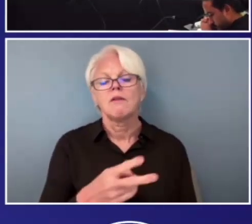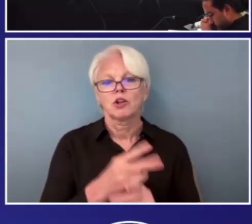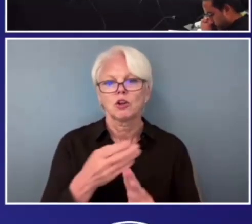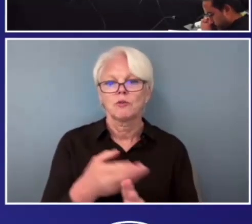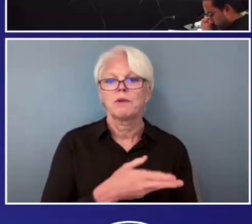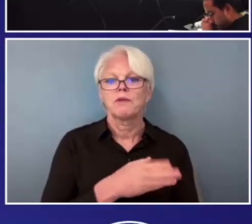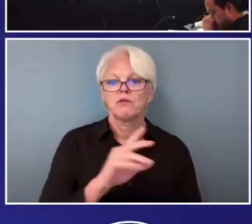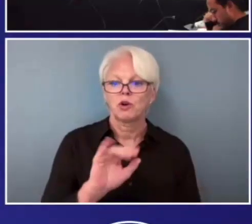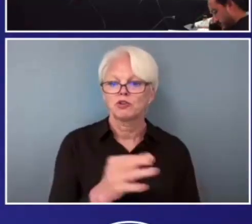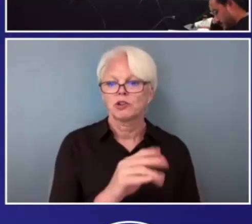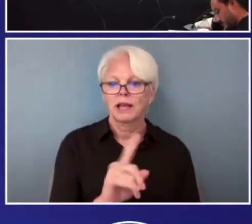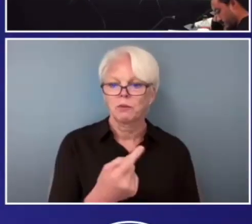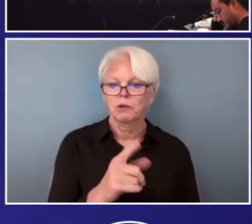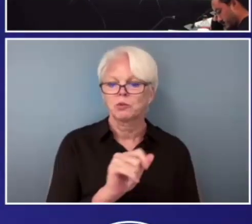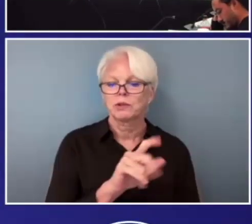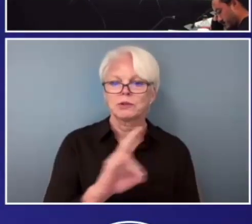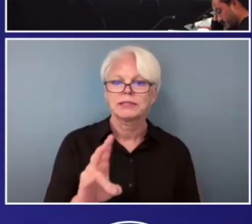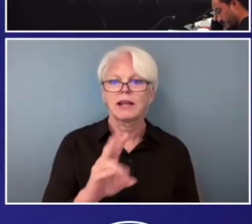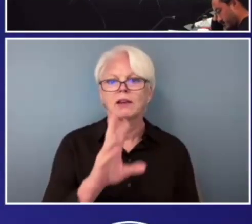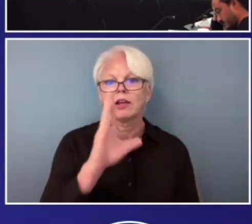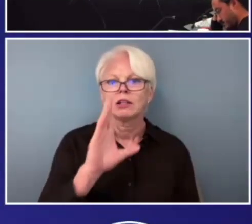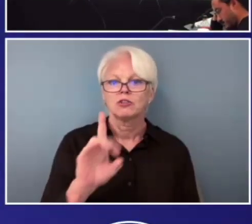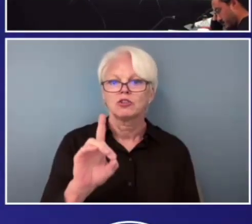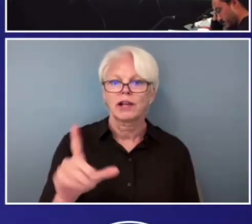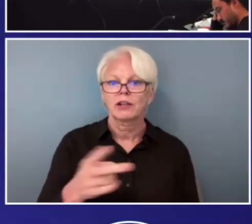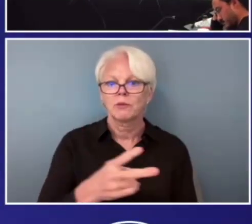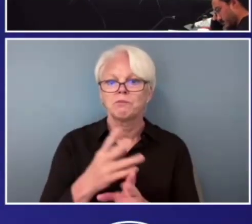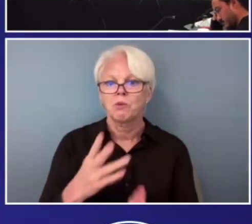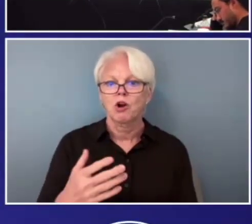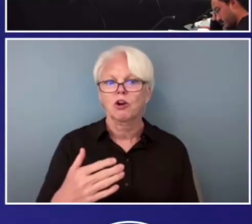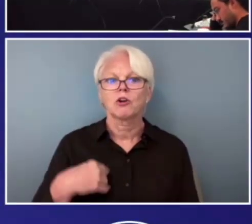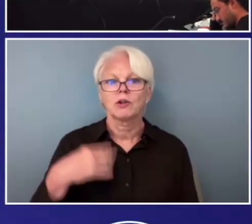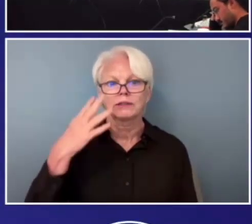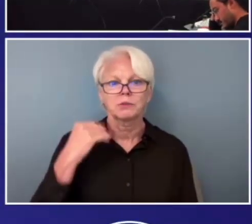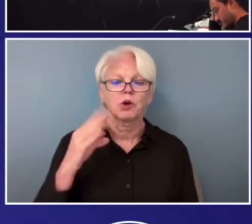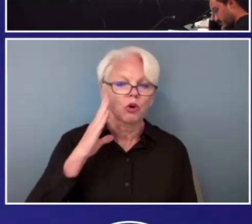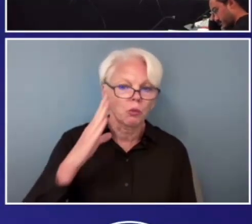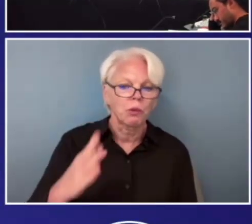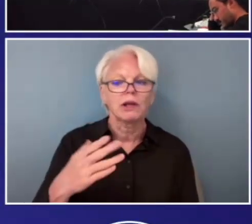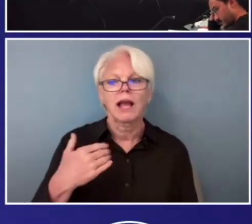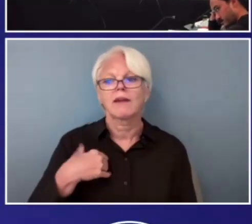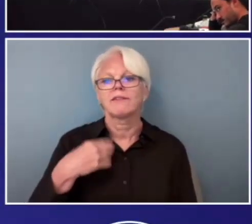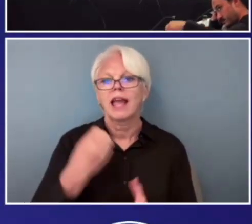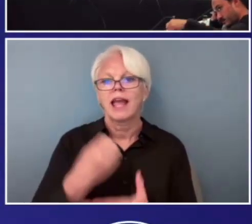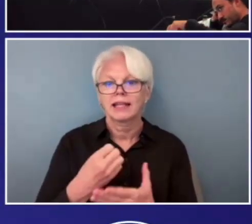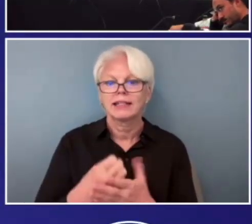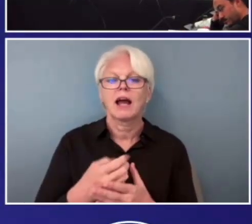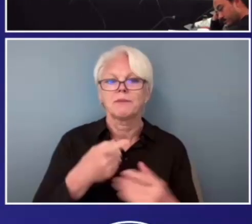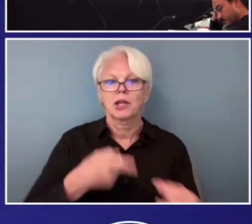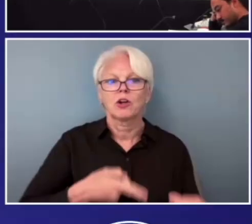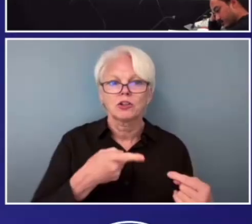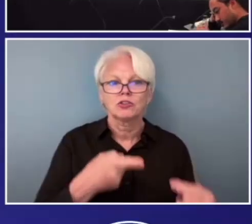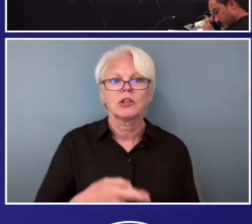2027, a Direct Loan borrower who has experienced or will experience an economic hardship in accordance with paragraph